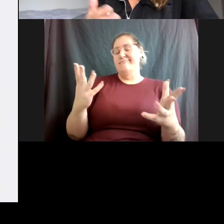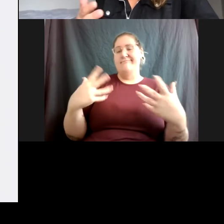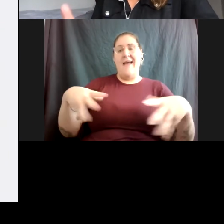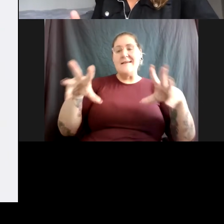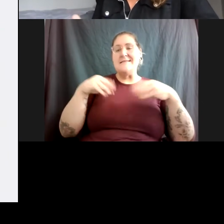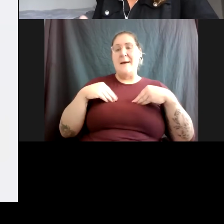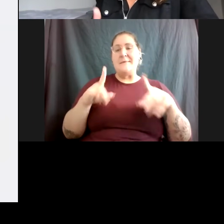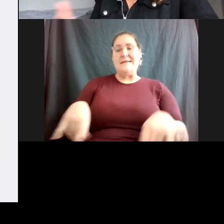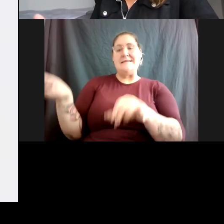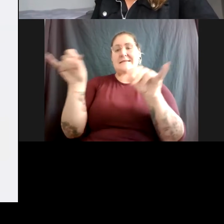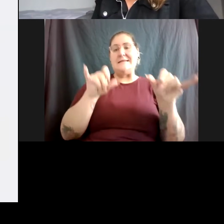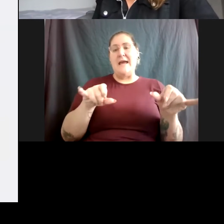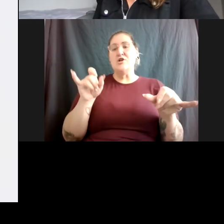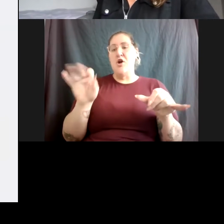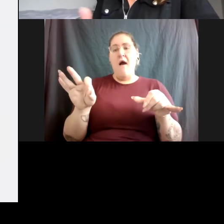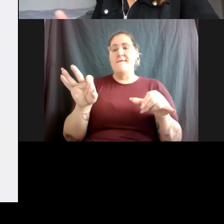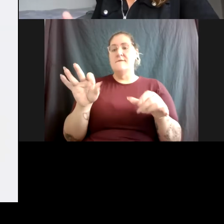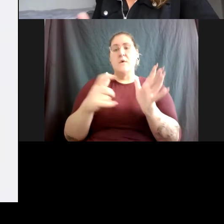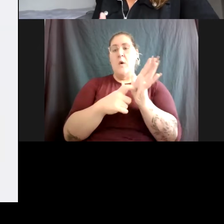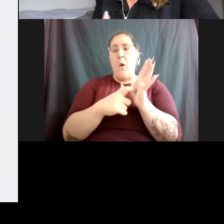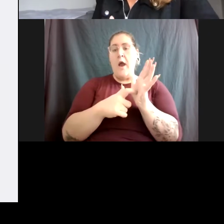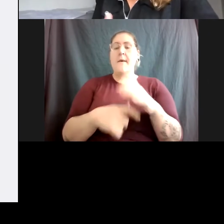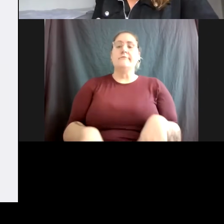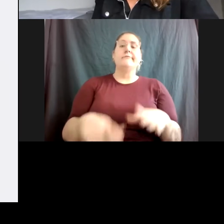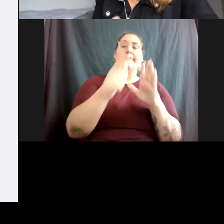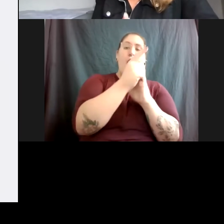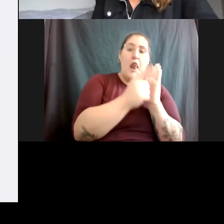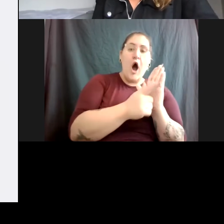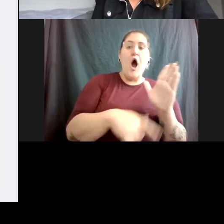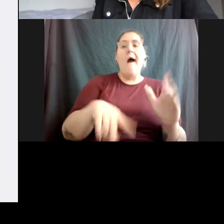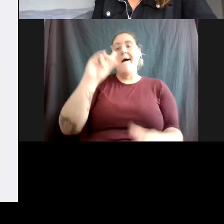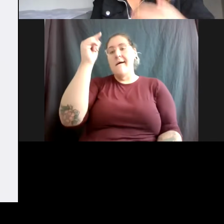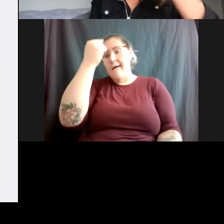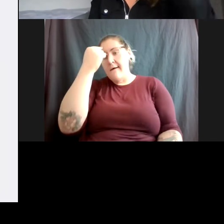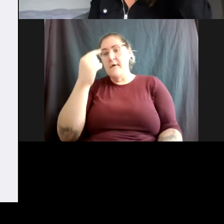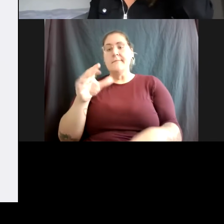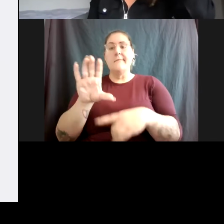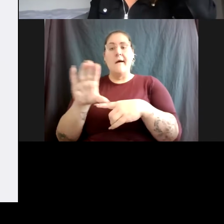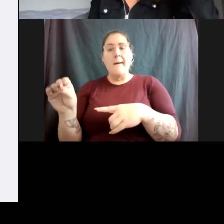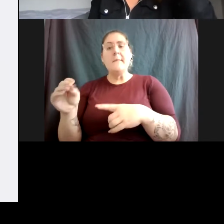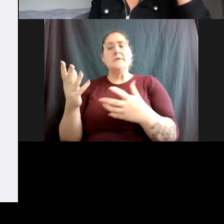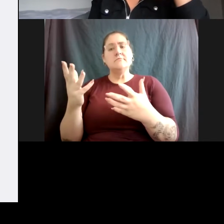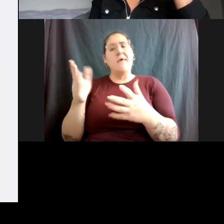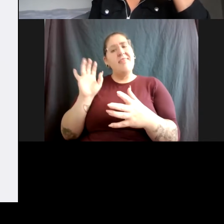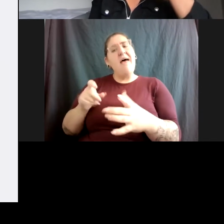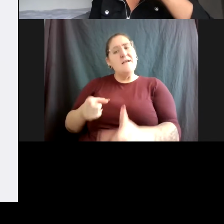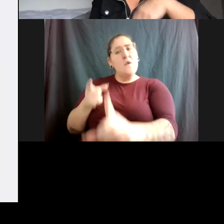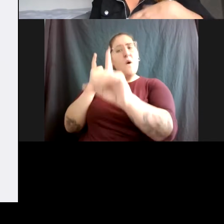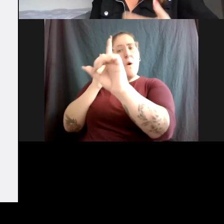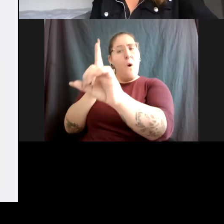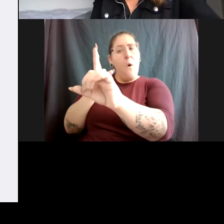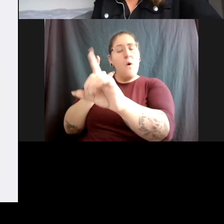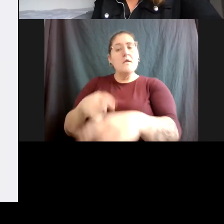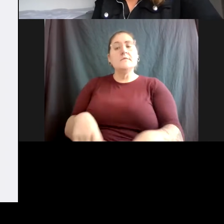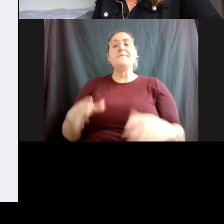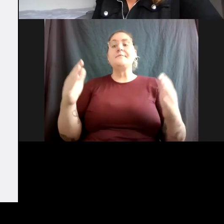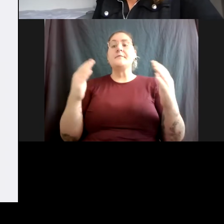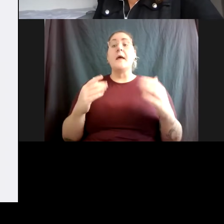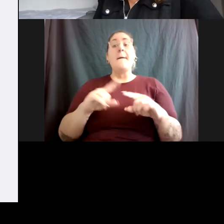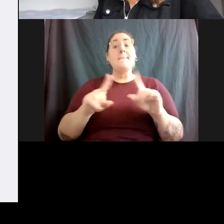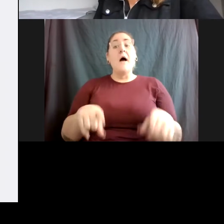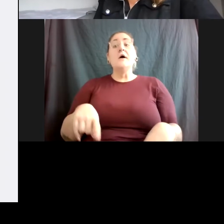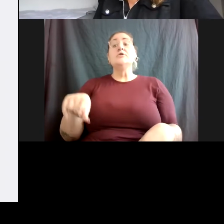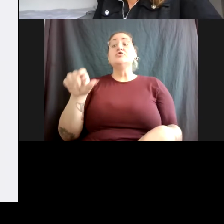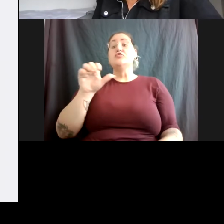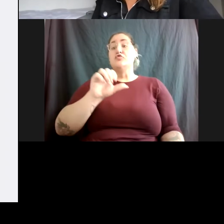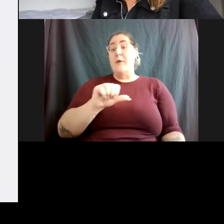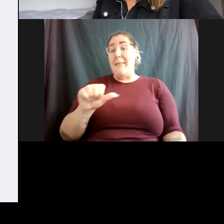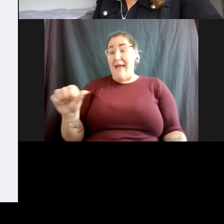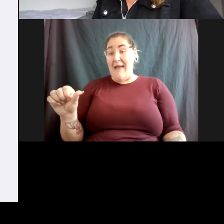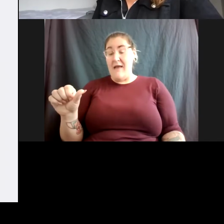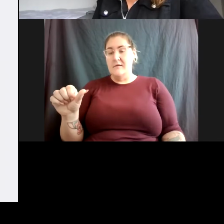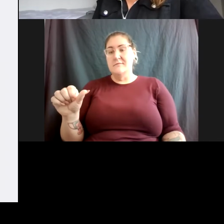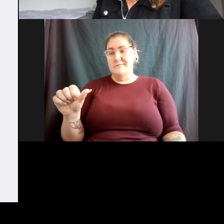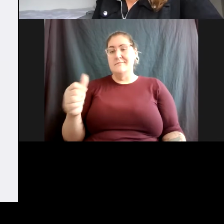All laws, governments, companies, and websites are trying to achieve, in order to be accessible, AAA, are success criteria that you do if you can, if you can meet them.